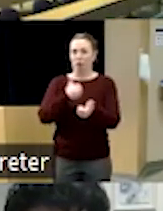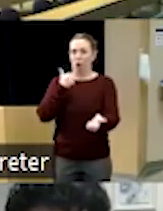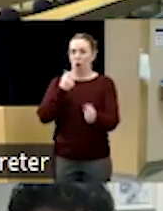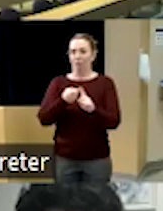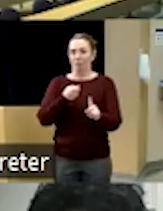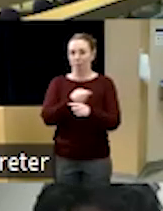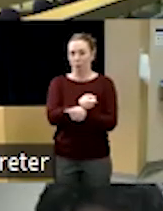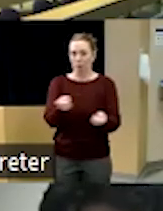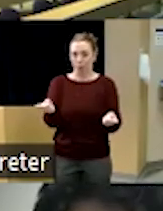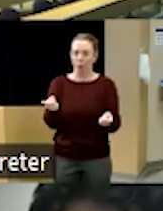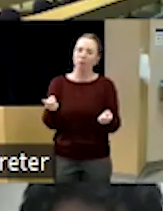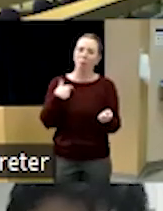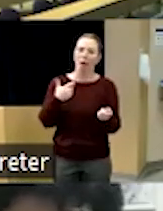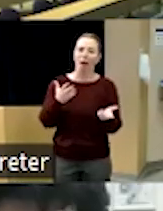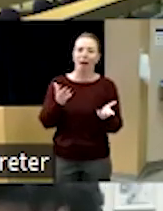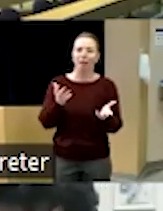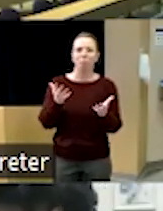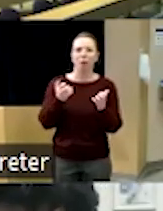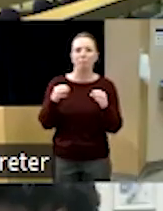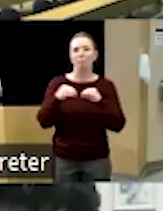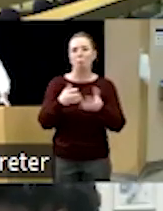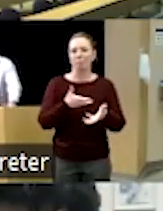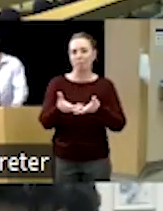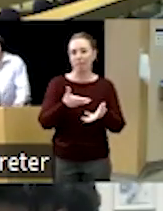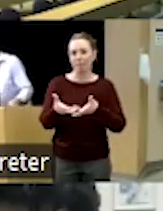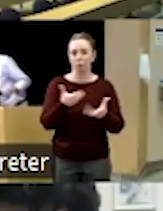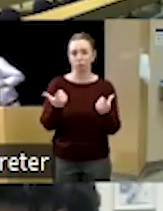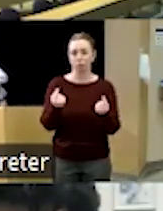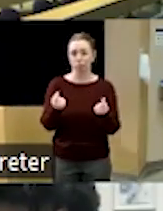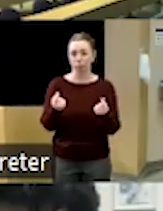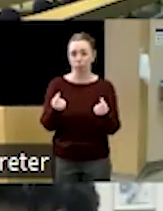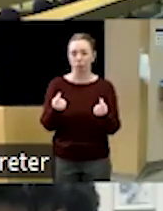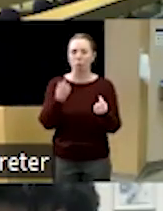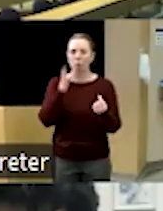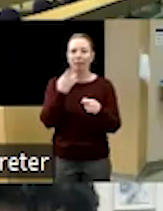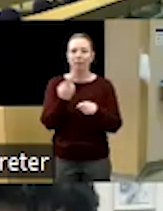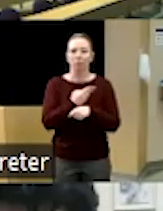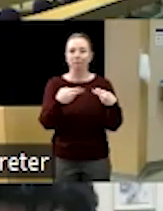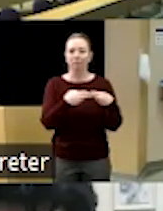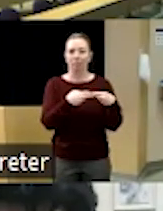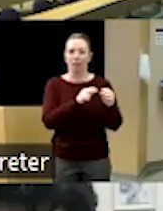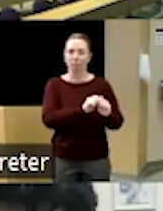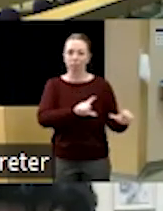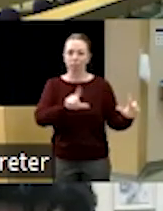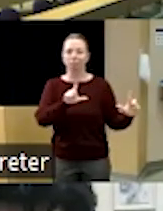like to engage with you more and I'm using this presentation here now to also include questions